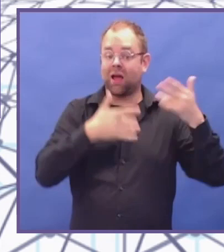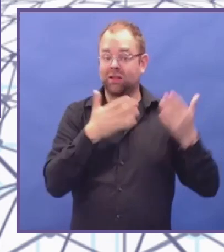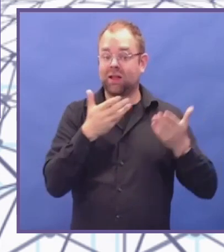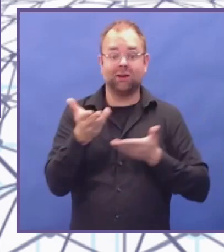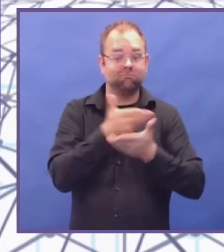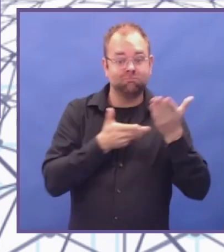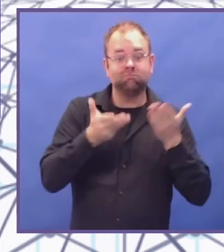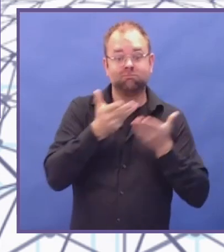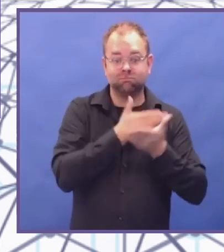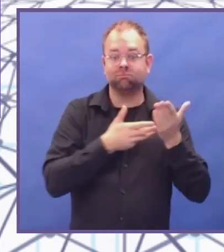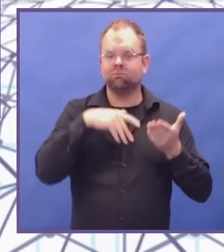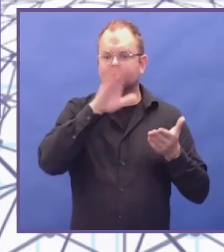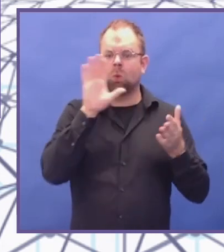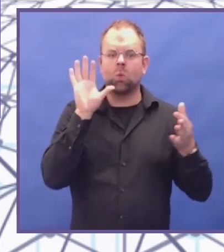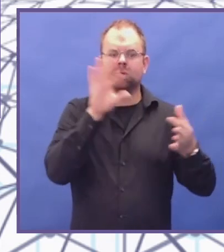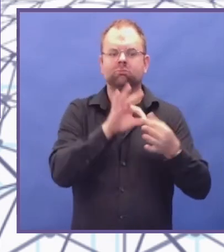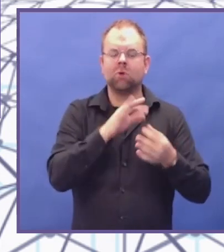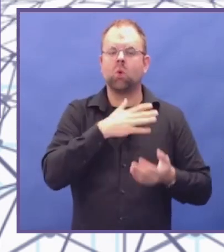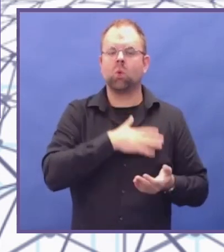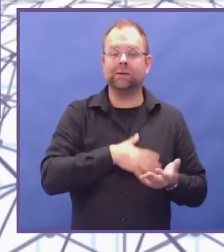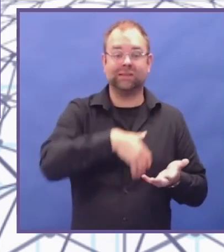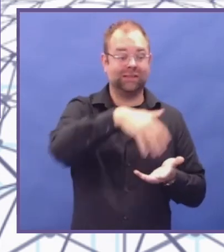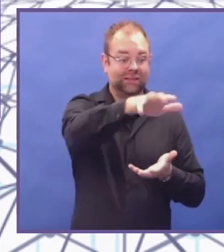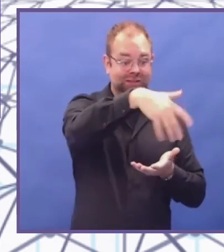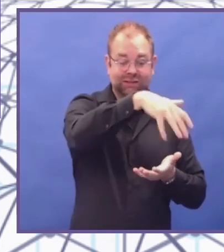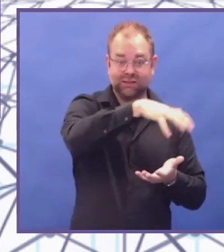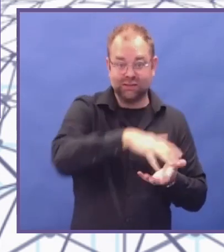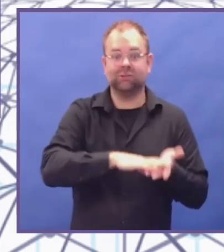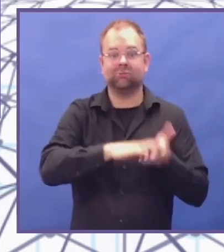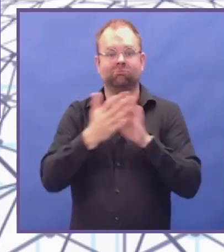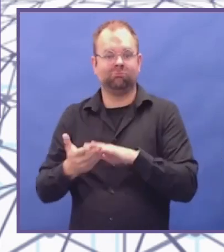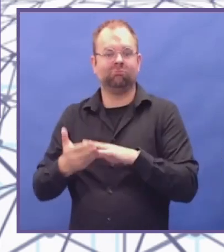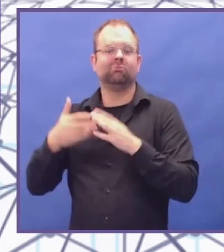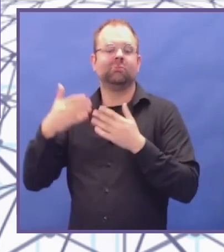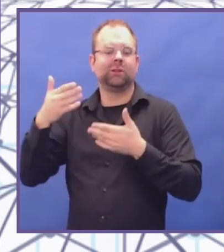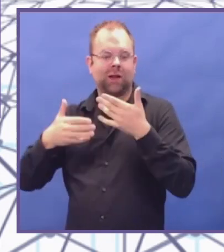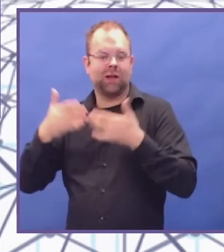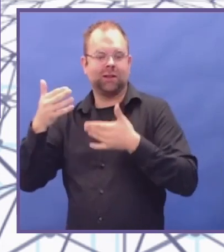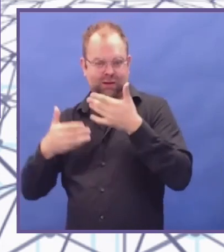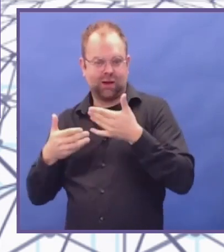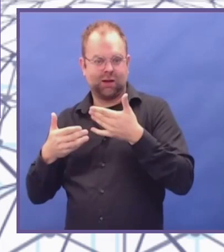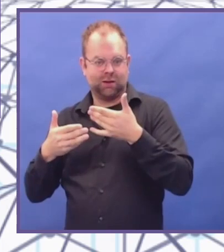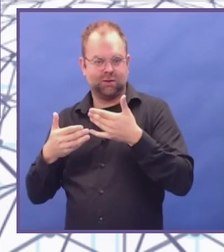47 population based cohort studies that all collect data on at access indicators.